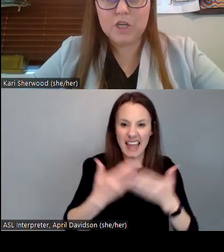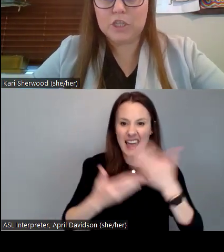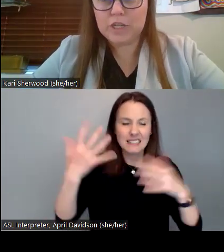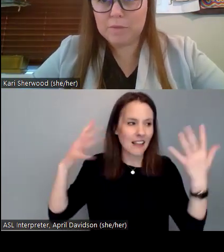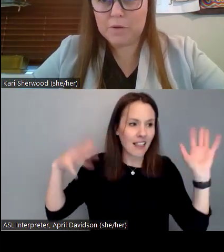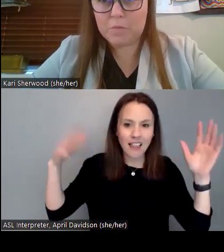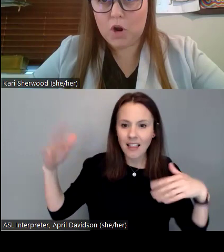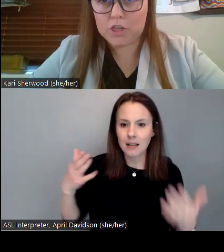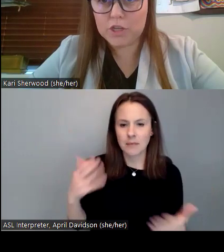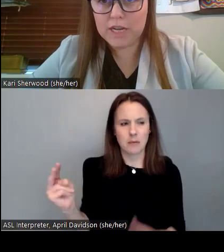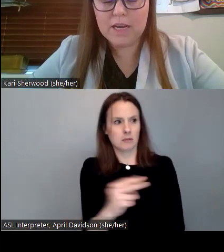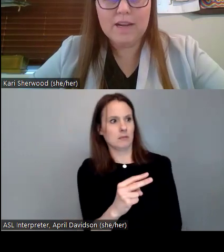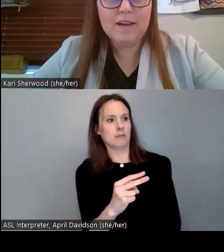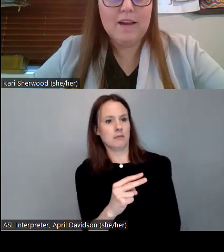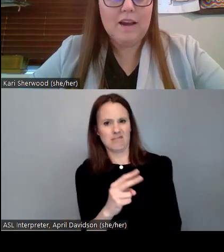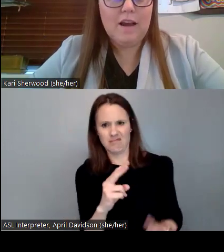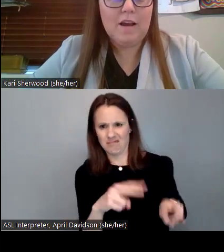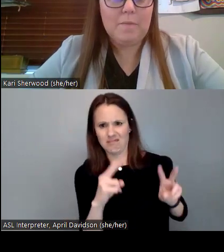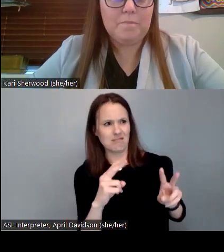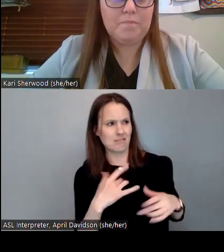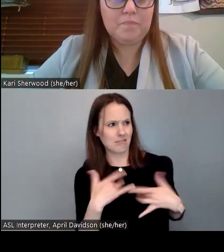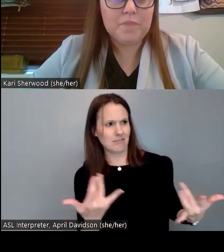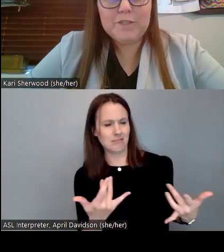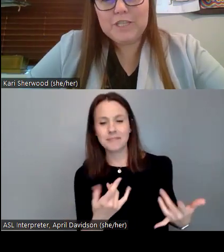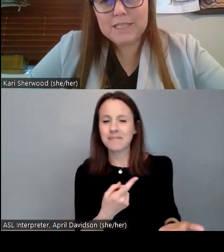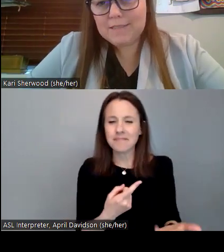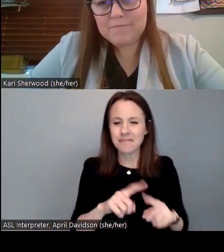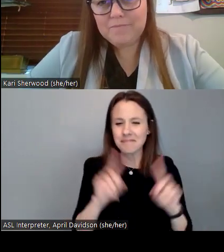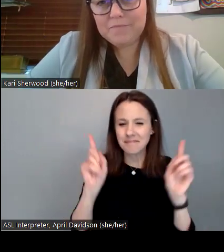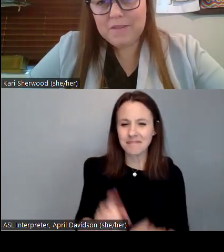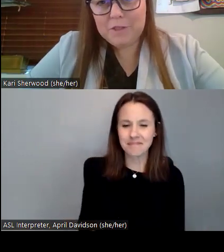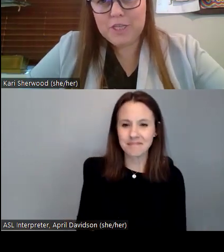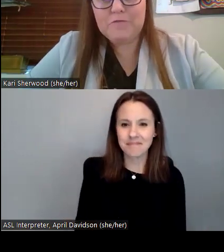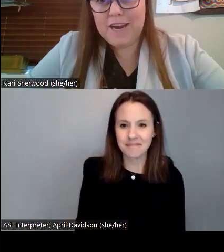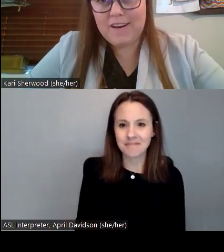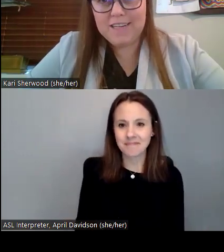judge them a little more harshly, which is unfair. It's